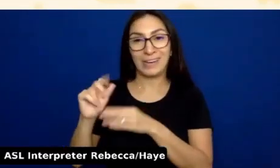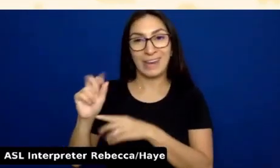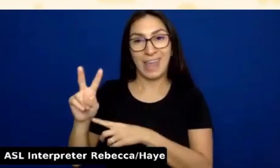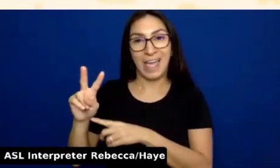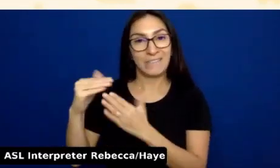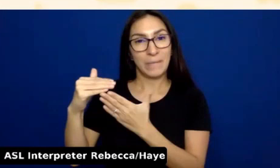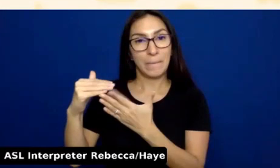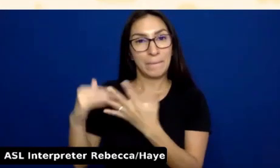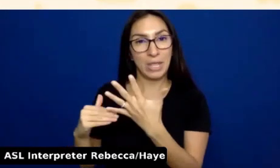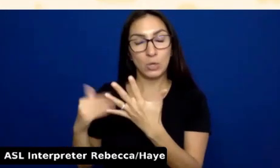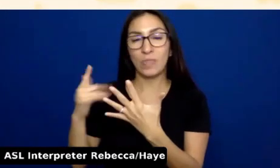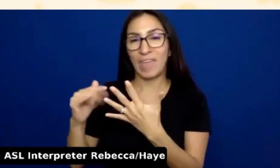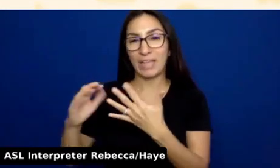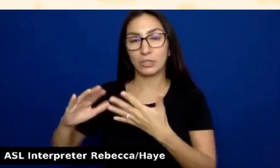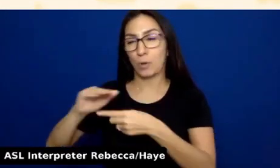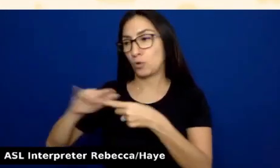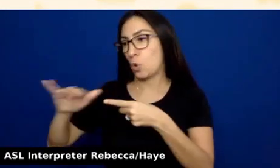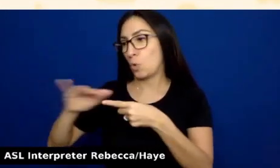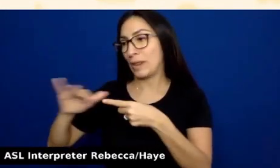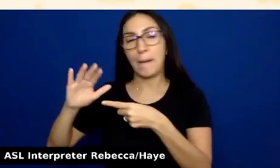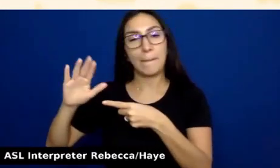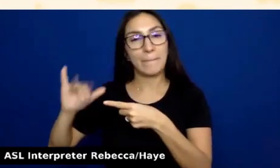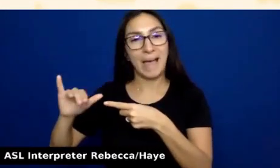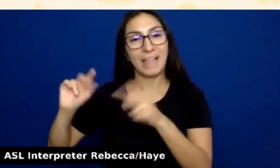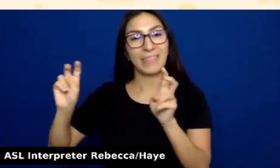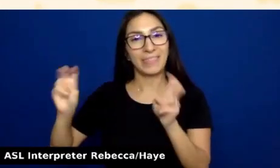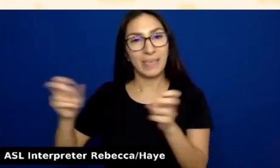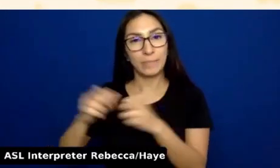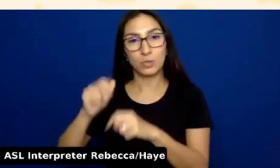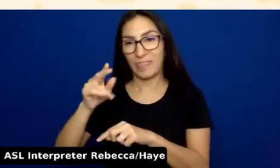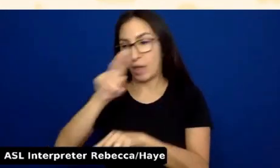by the theme, so it's jumping straight to an H4, so that is not good.